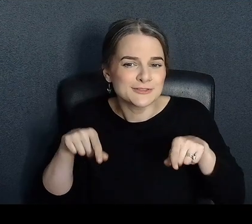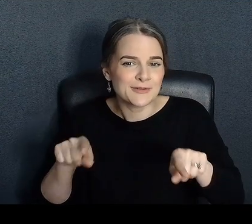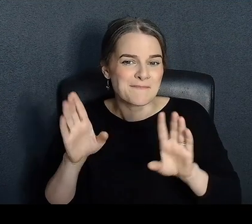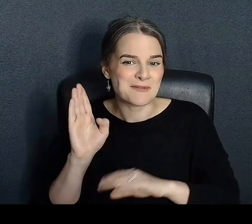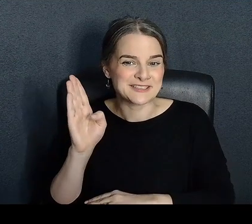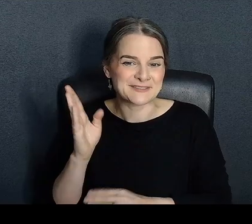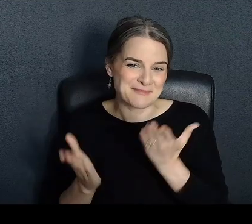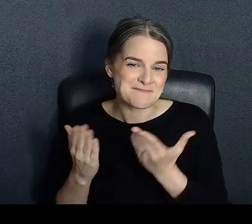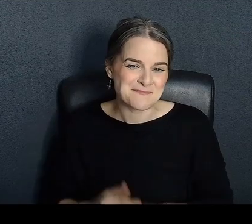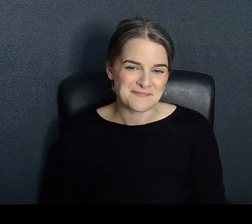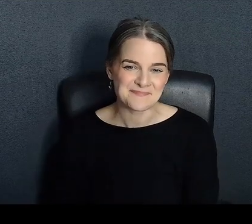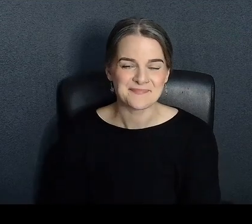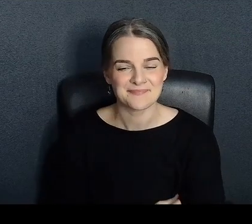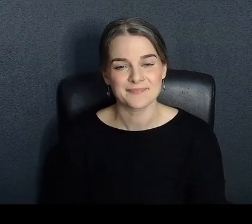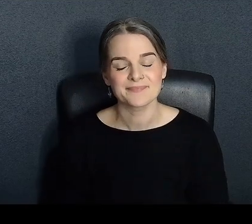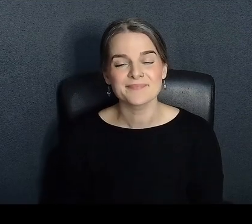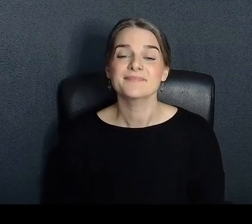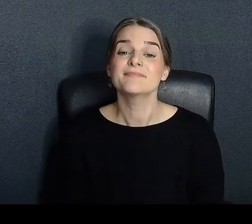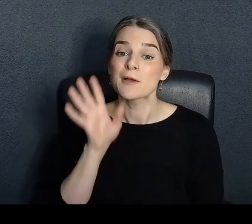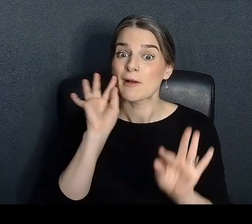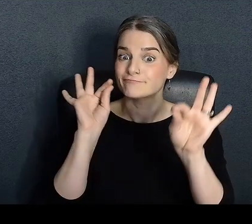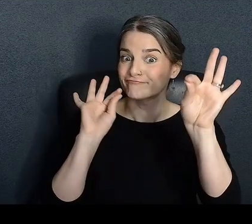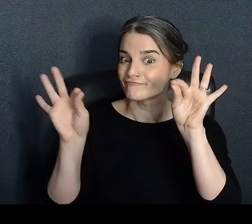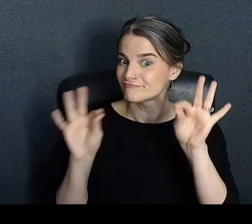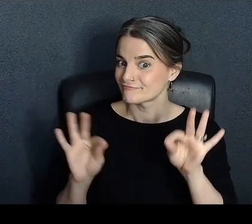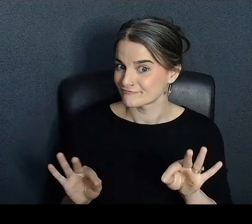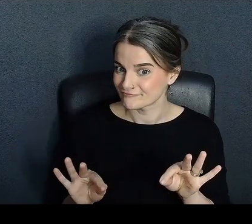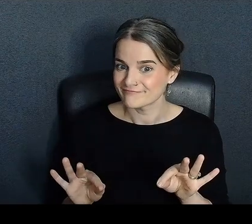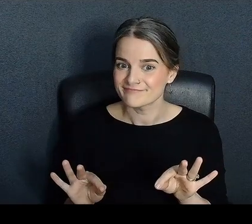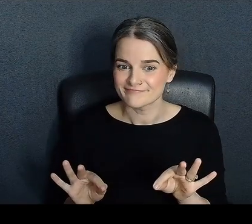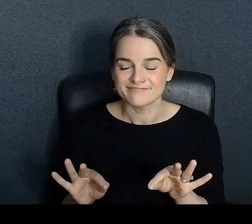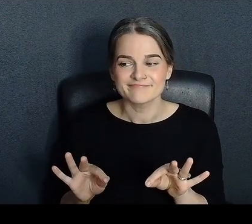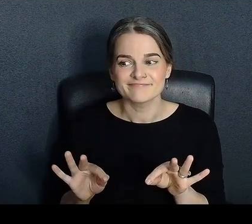I want to go through some lofty things first